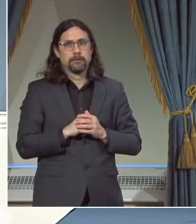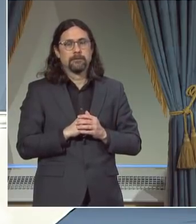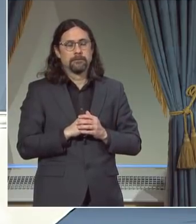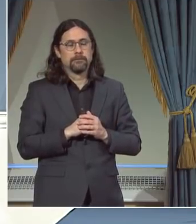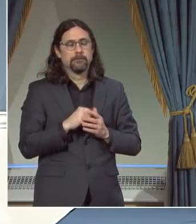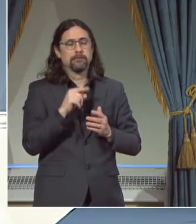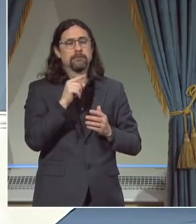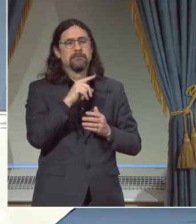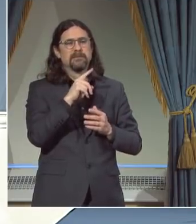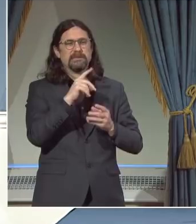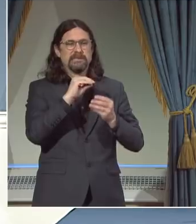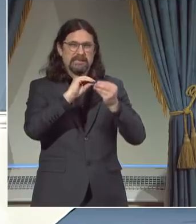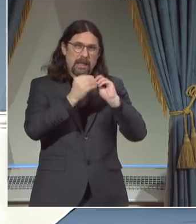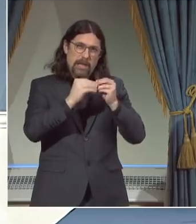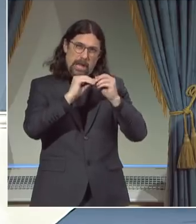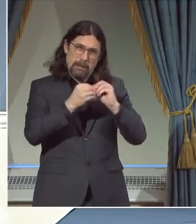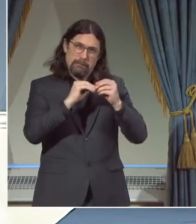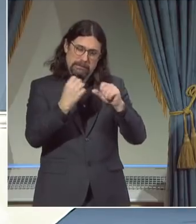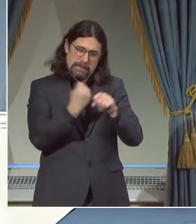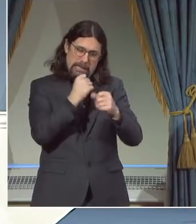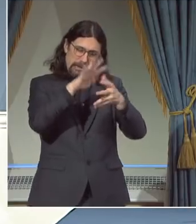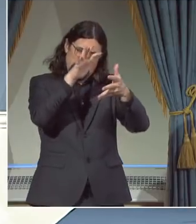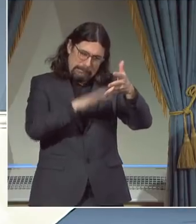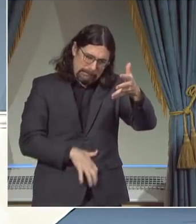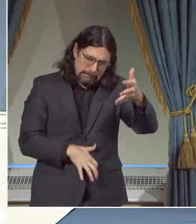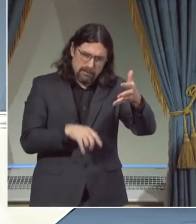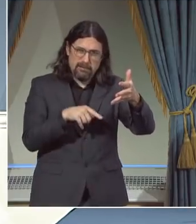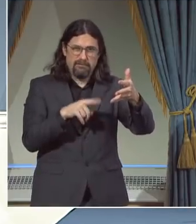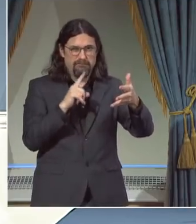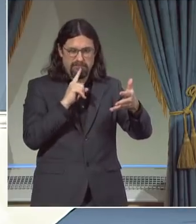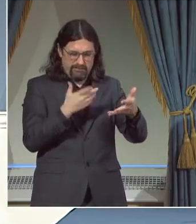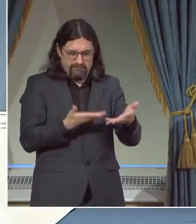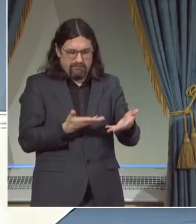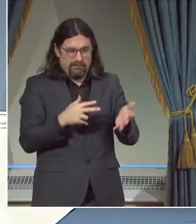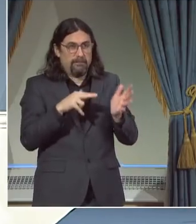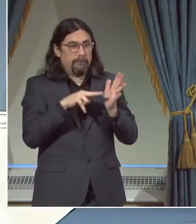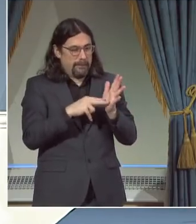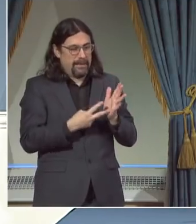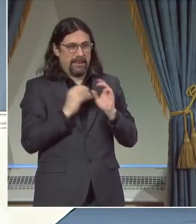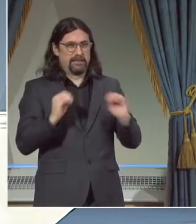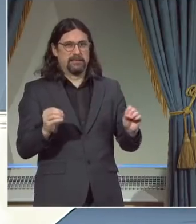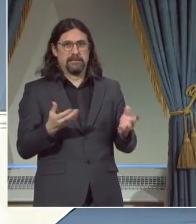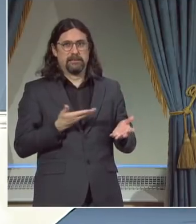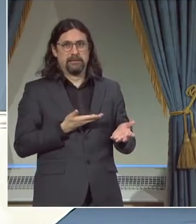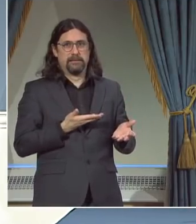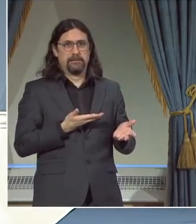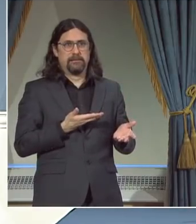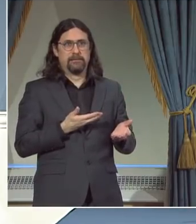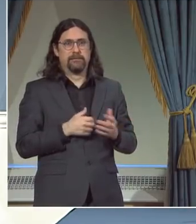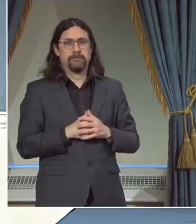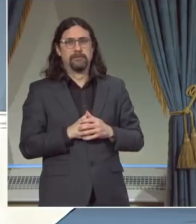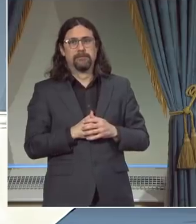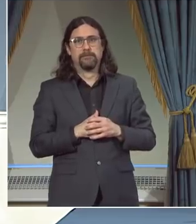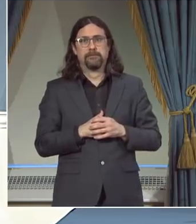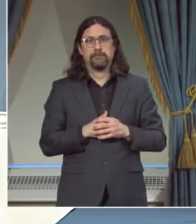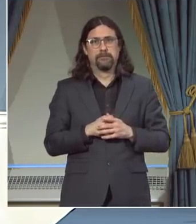AND LIKE YOU SAID YOURSELF ON FRIDAY,IT MIGHT PEOPLE. WOULD YOU TAKE INTO